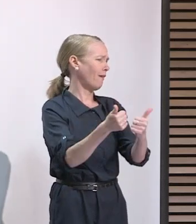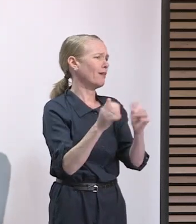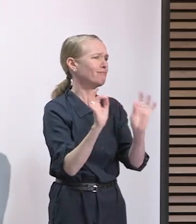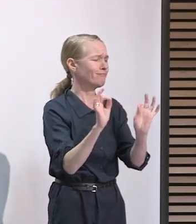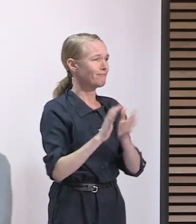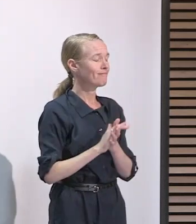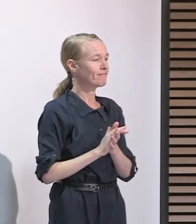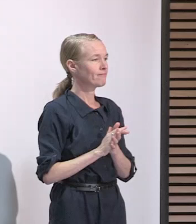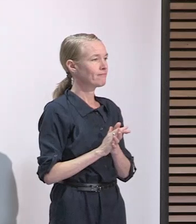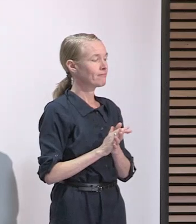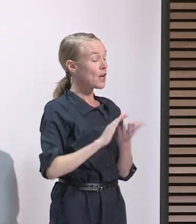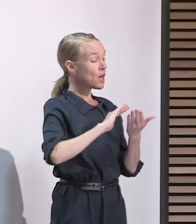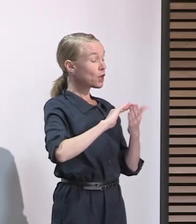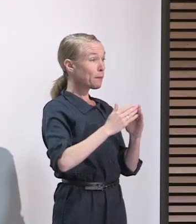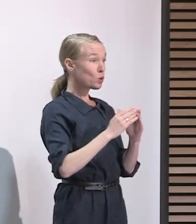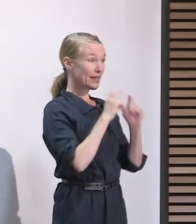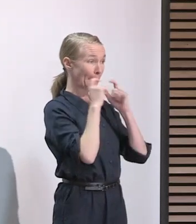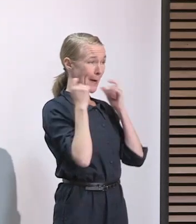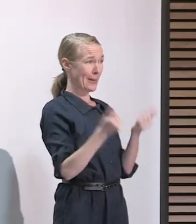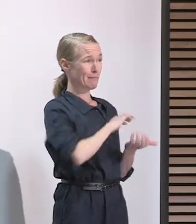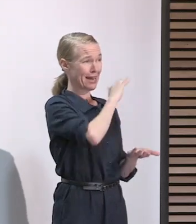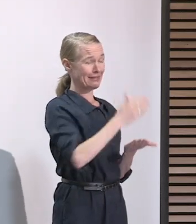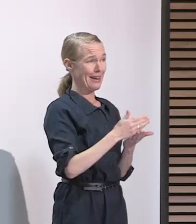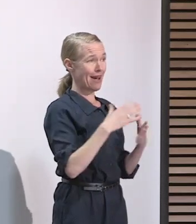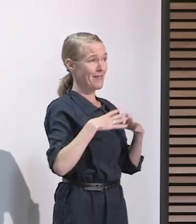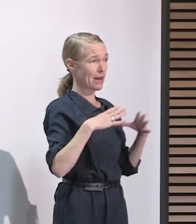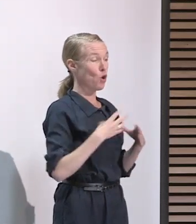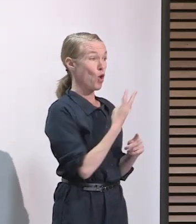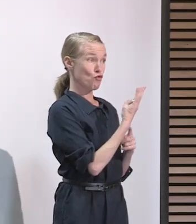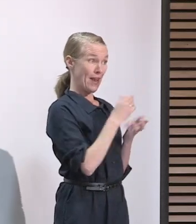home for their fantastic assistance and rapid response.